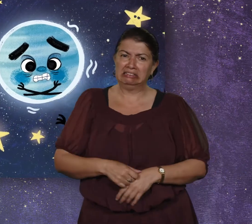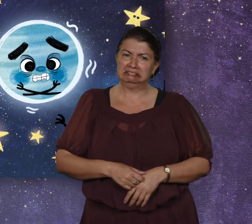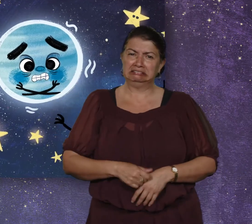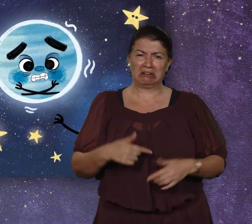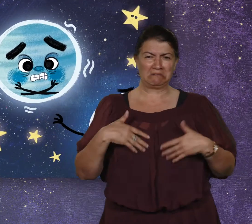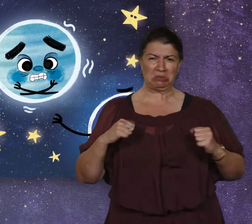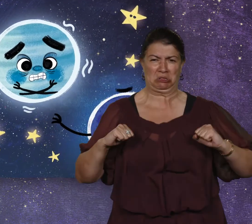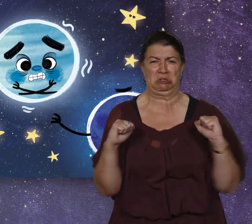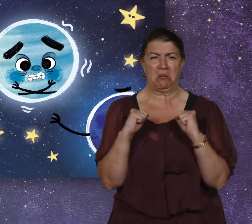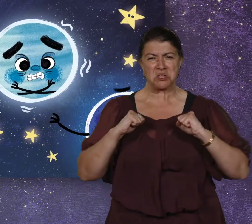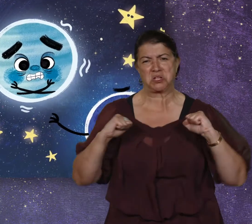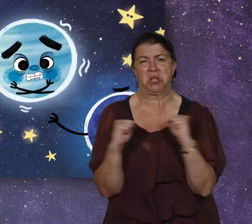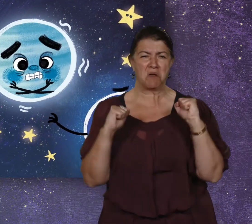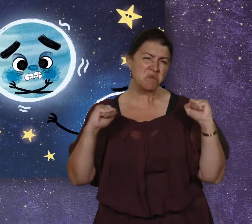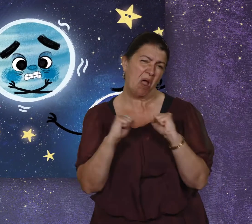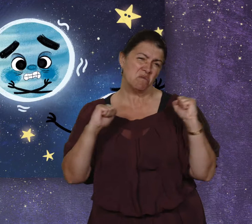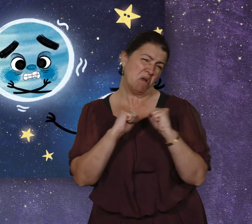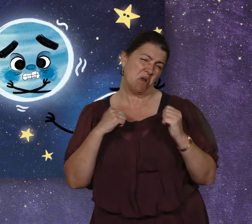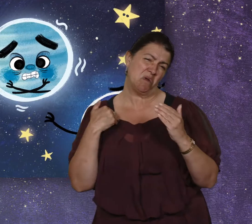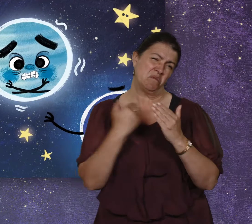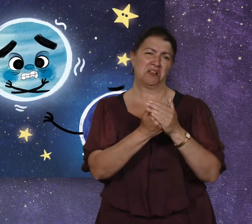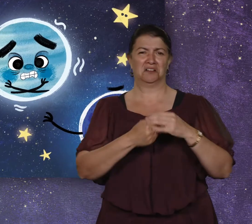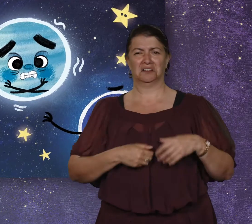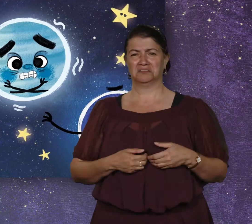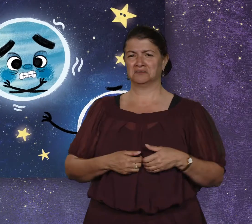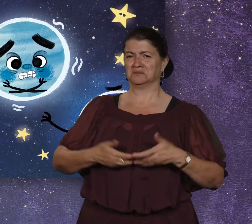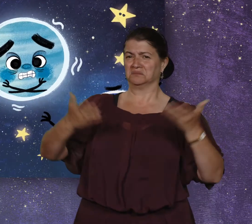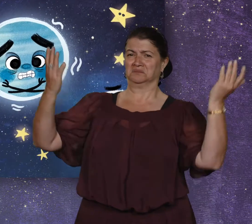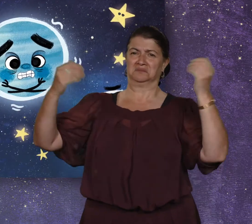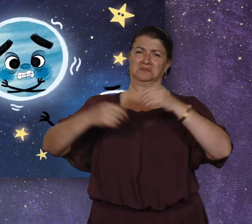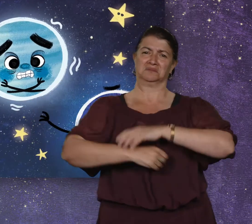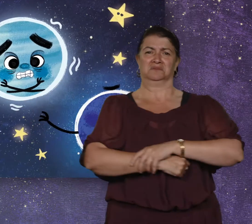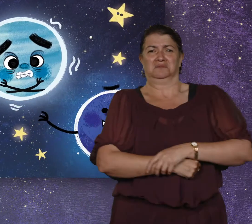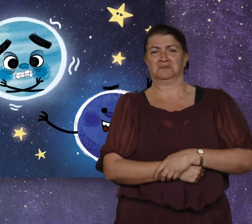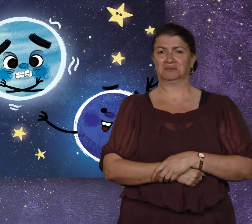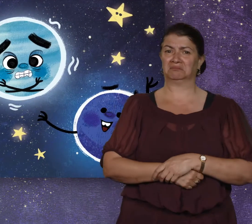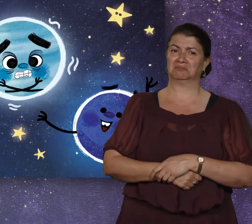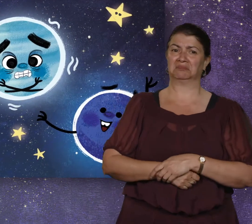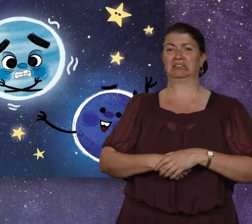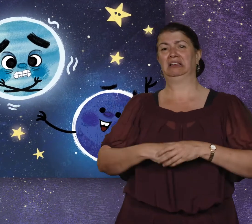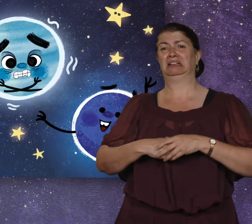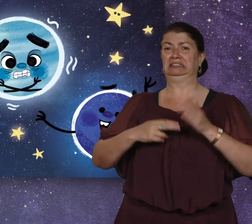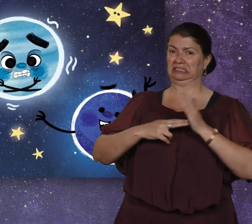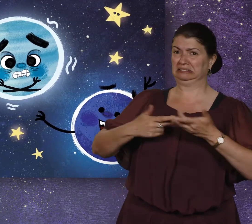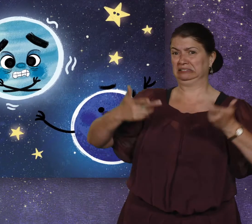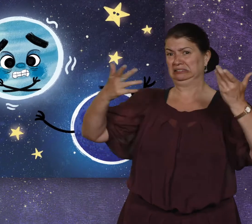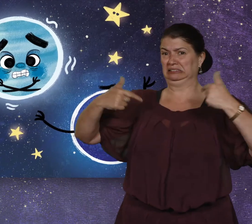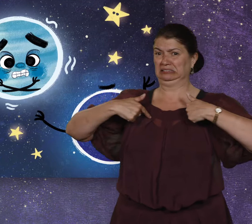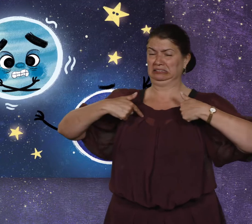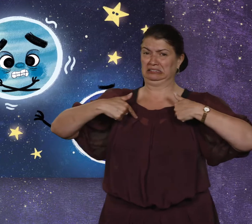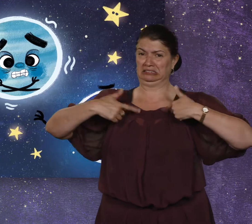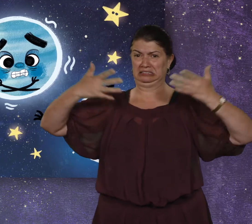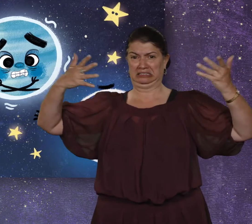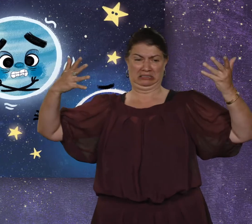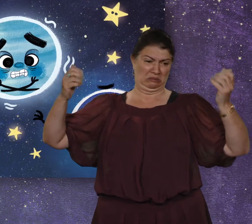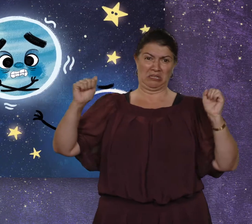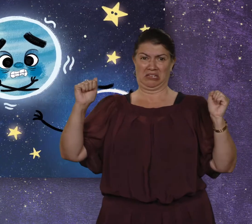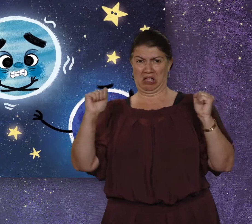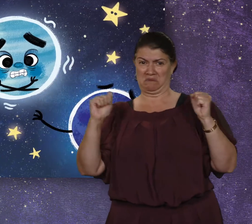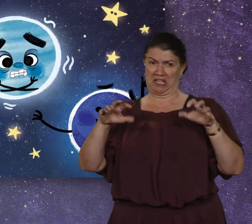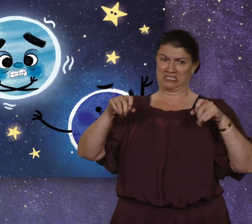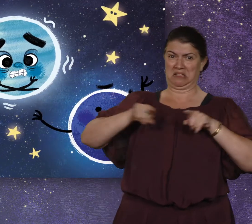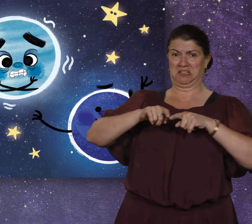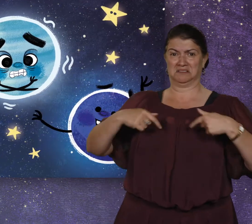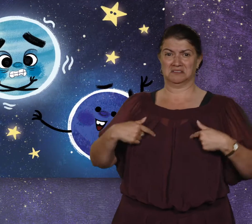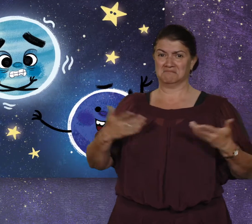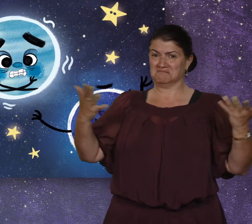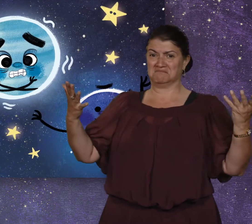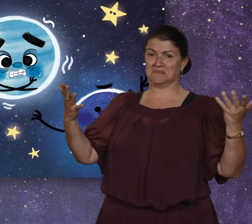Is it too much to ask to get rid of this ice? And me! Neptune said. I never get mentioned!